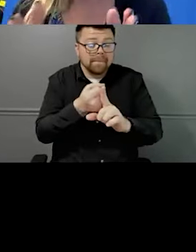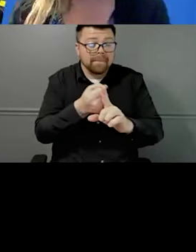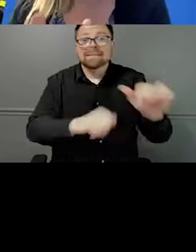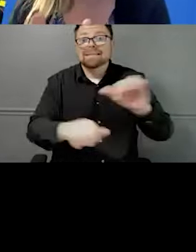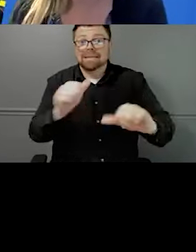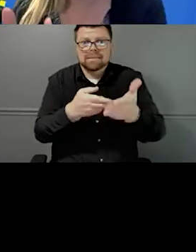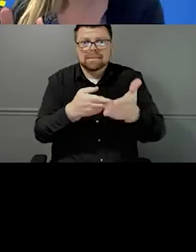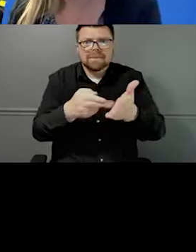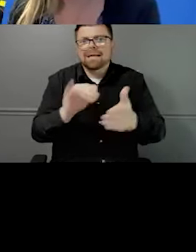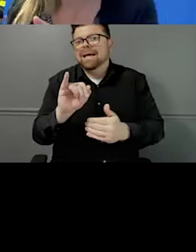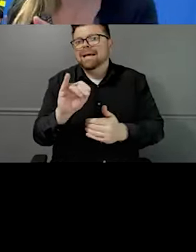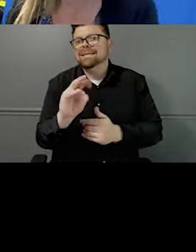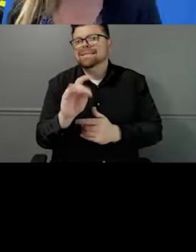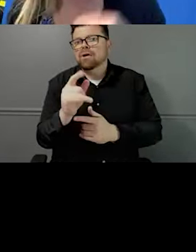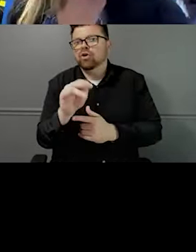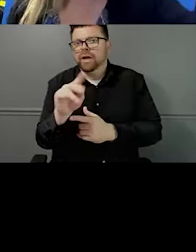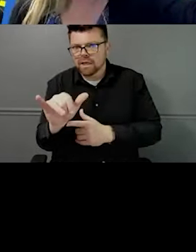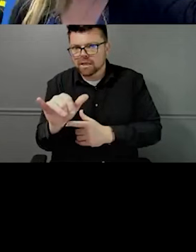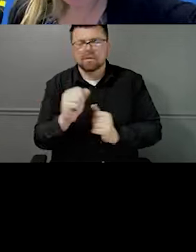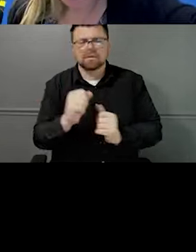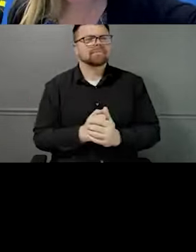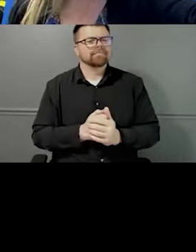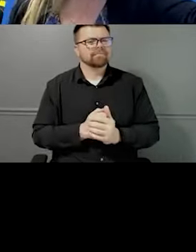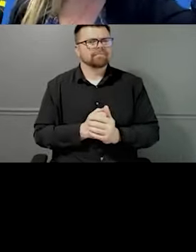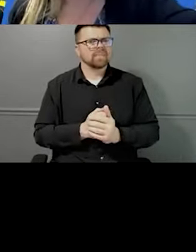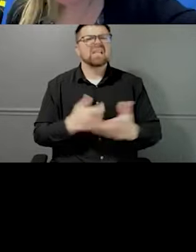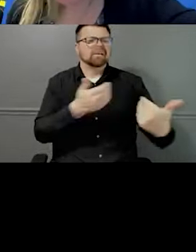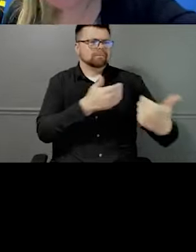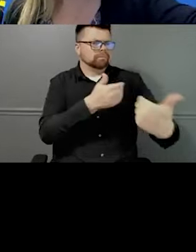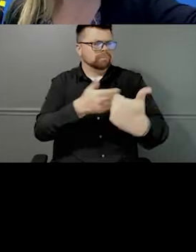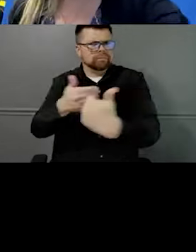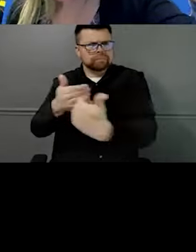Those are separate ways that consulting that's not